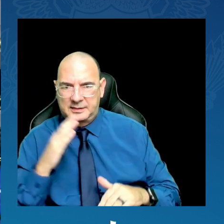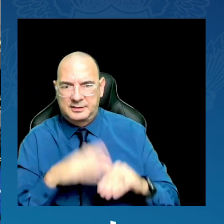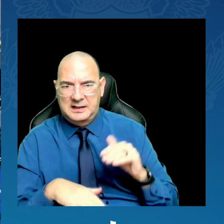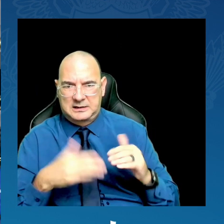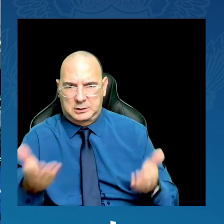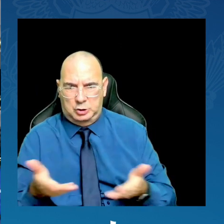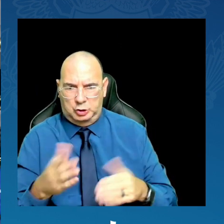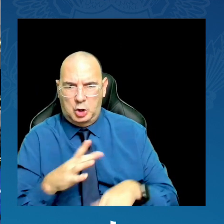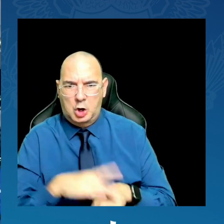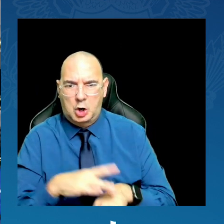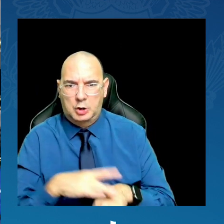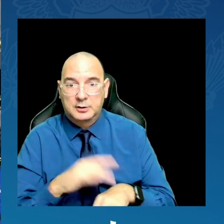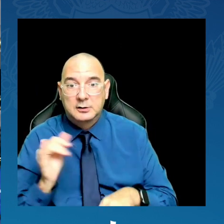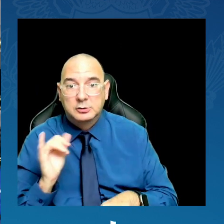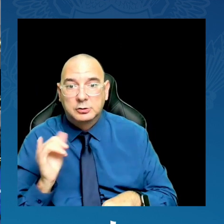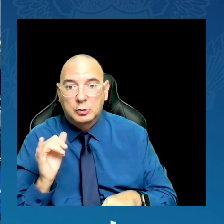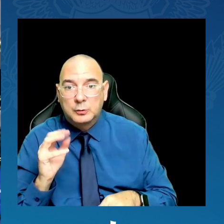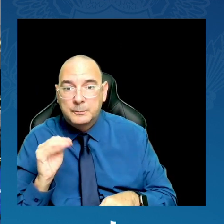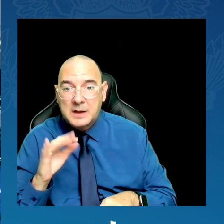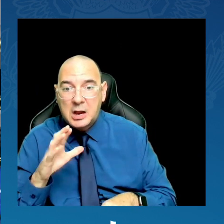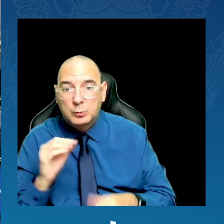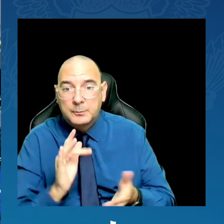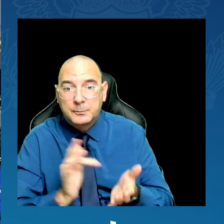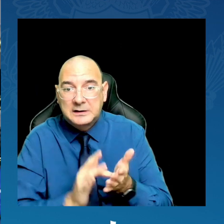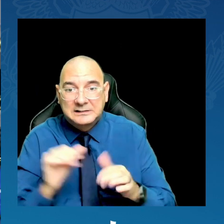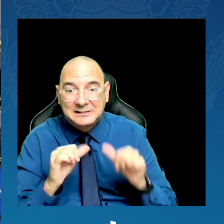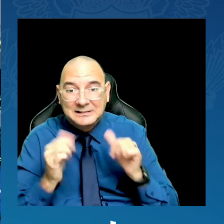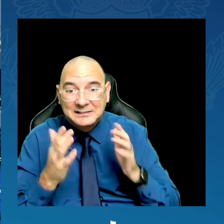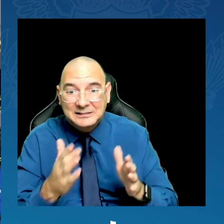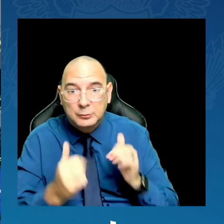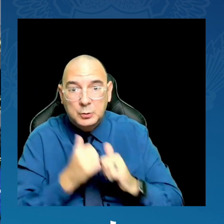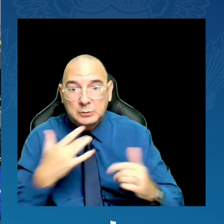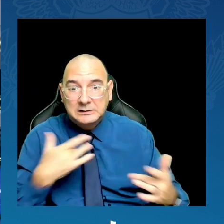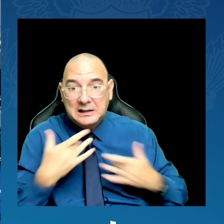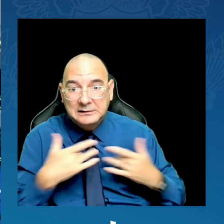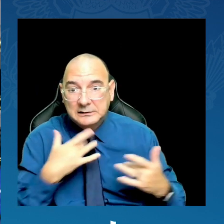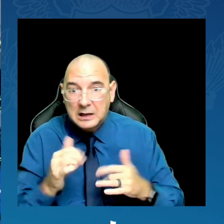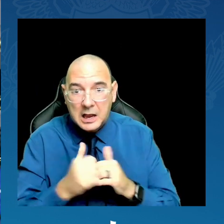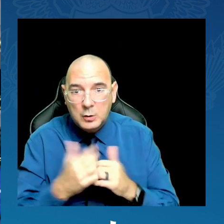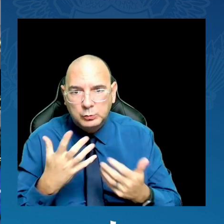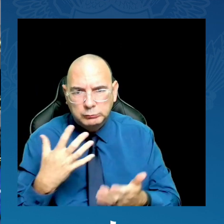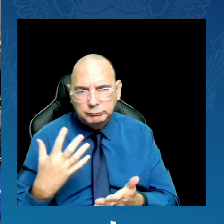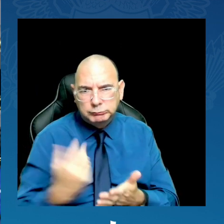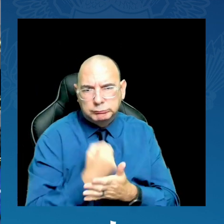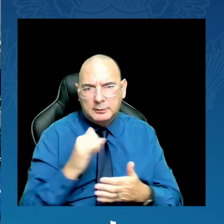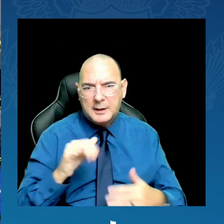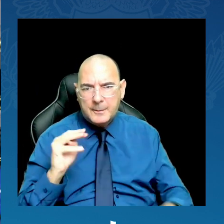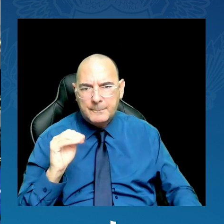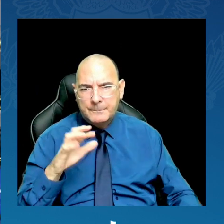I am most excited about how we can harness microgravity to grow cells and biological materials